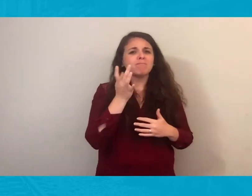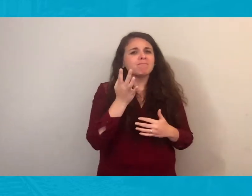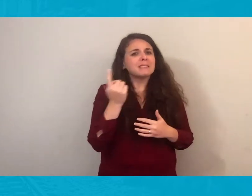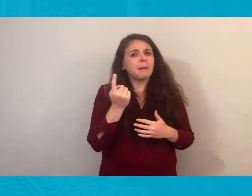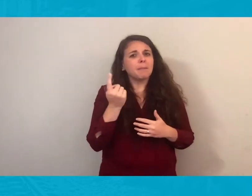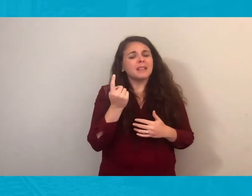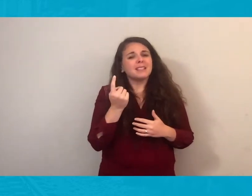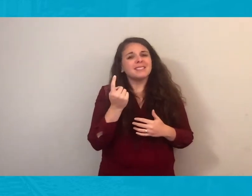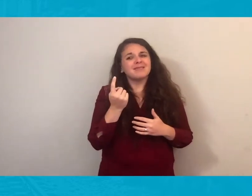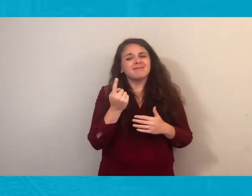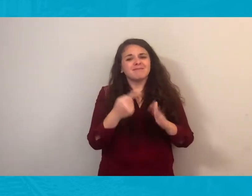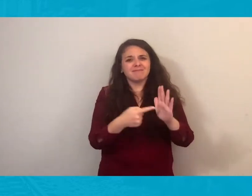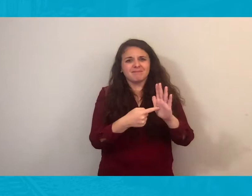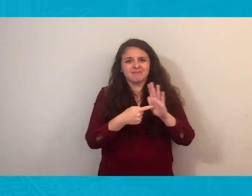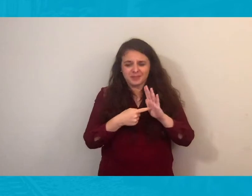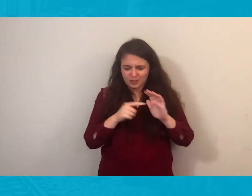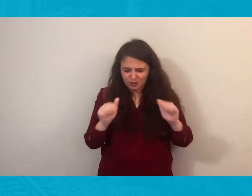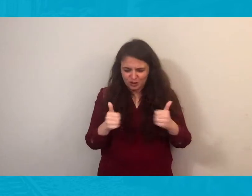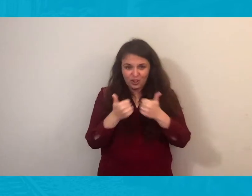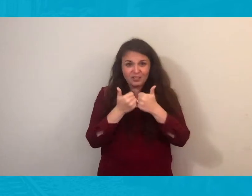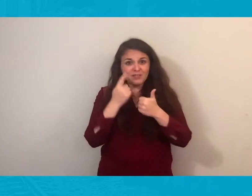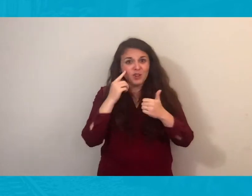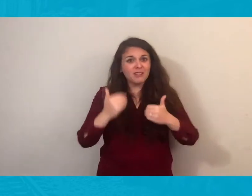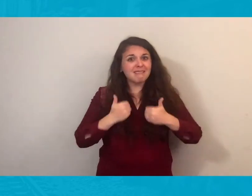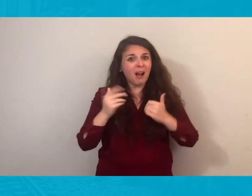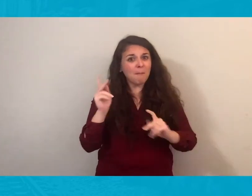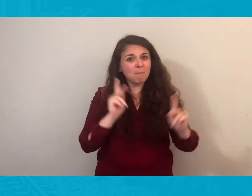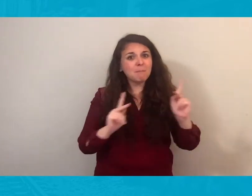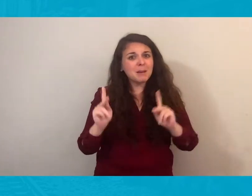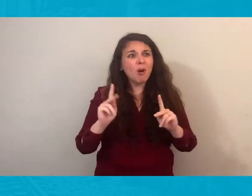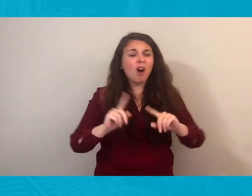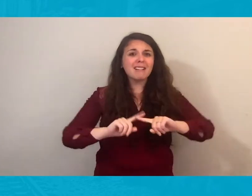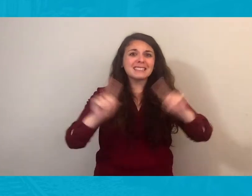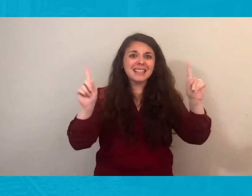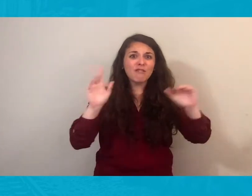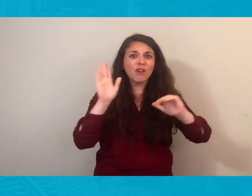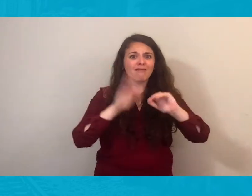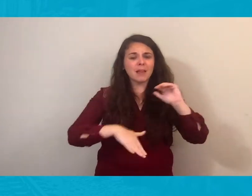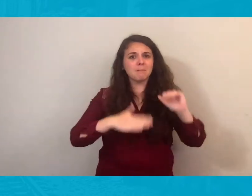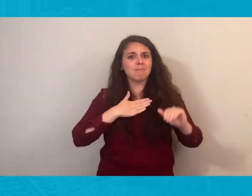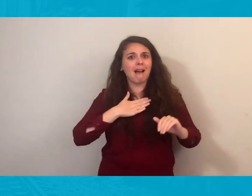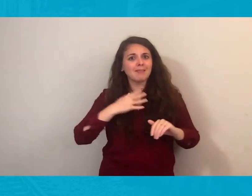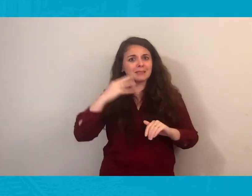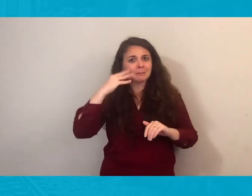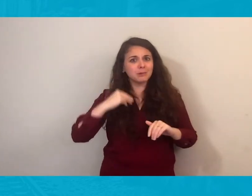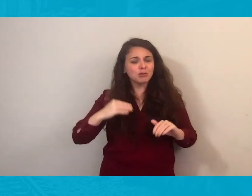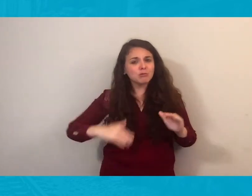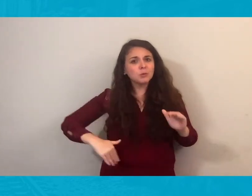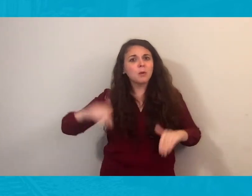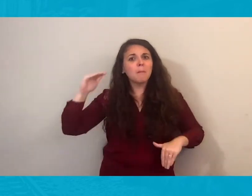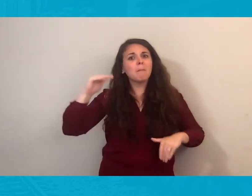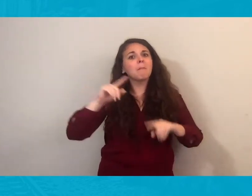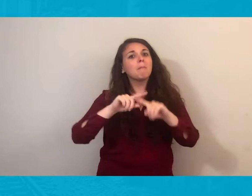and it just struck me that the challenges for young people I realize are different than the challenges I had.